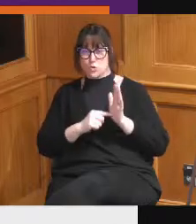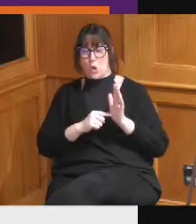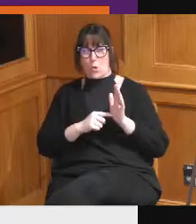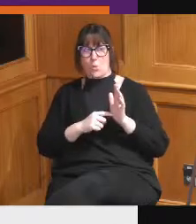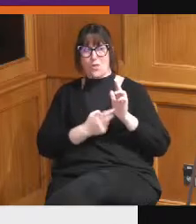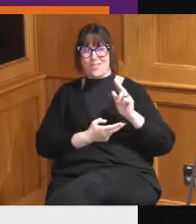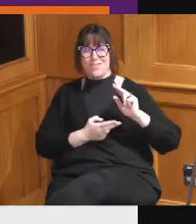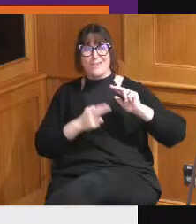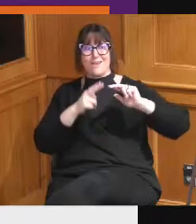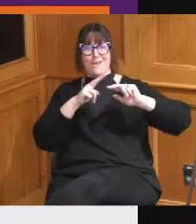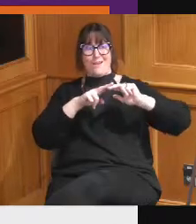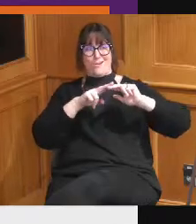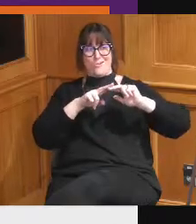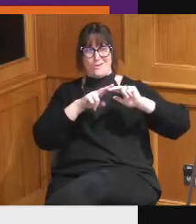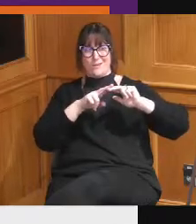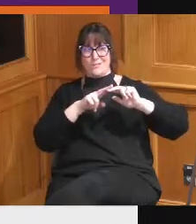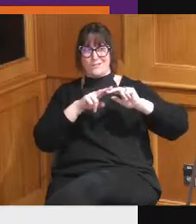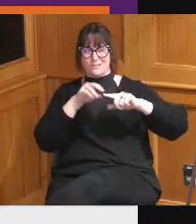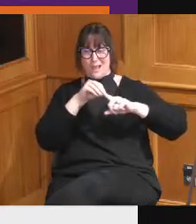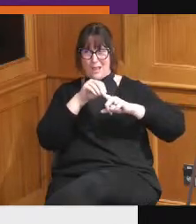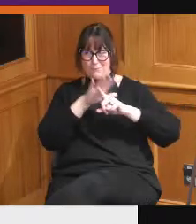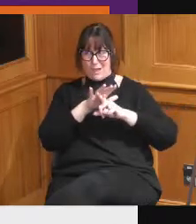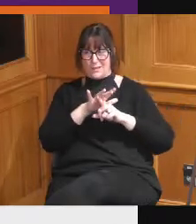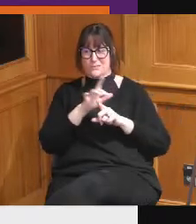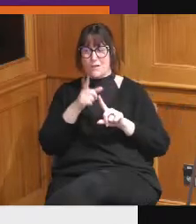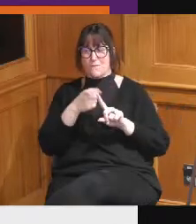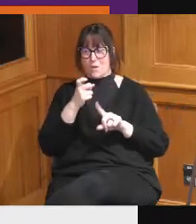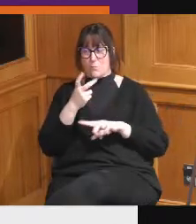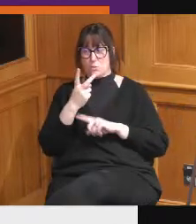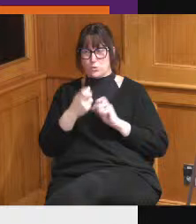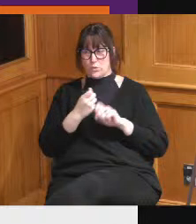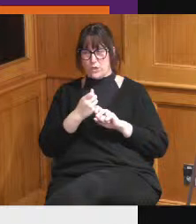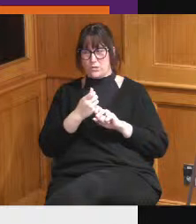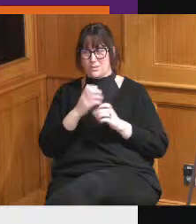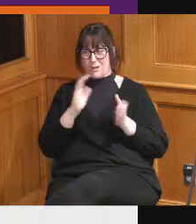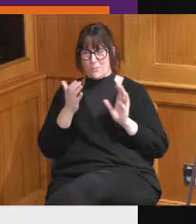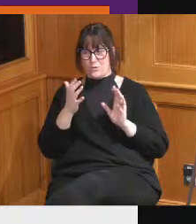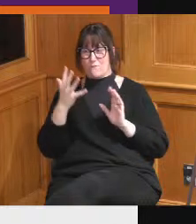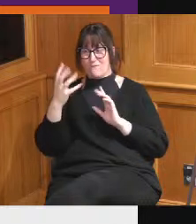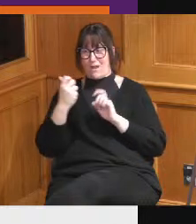affordable housing from these last two years from the previous five years in the city and